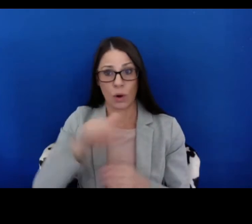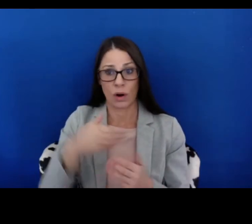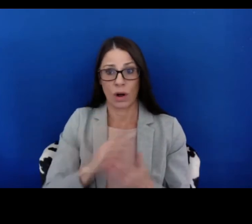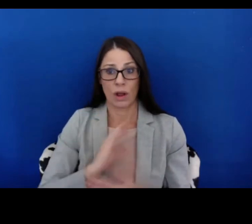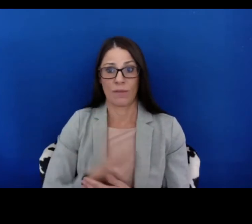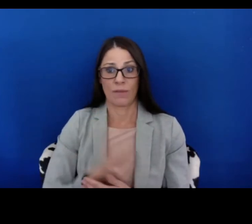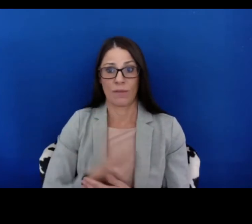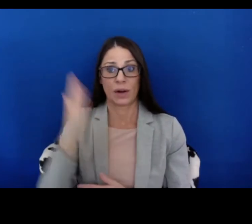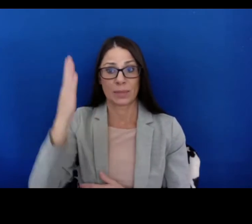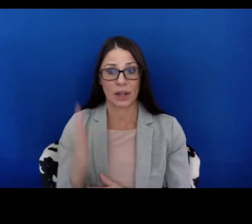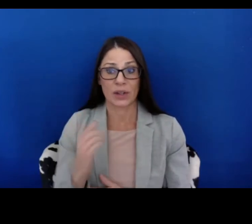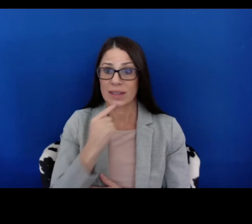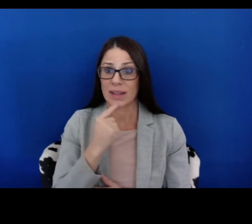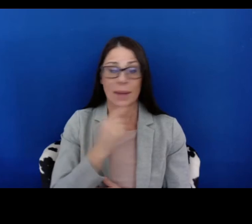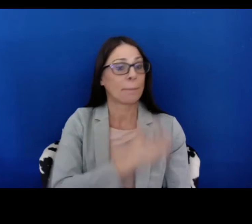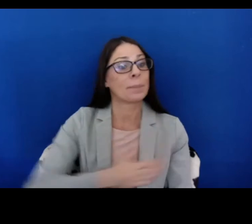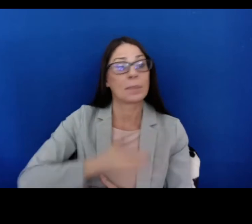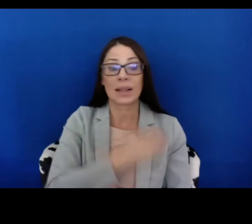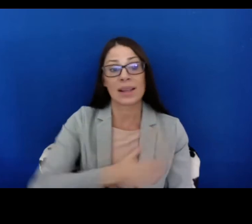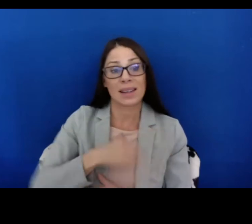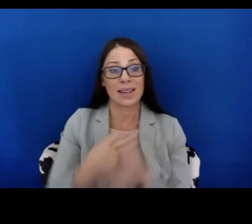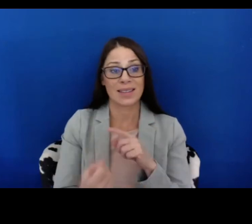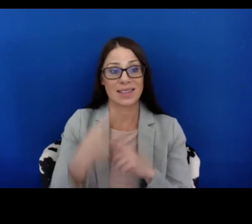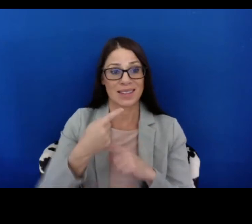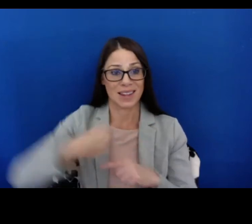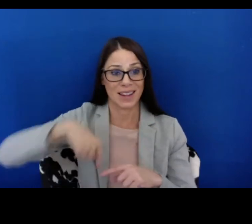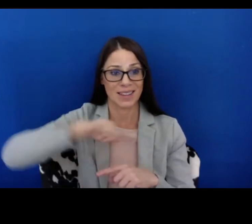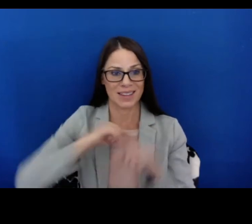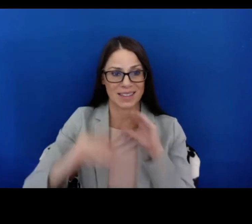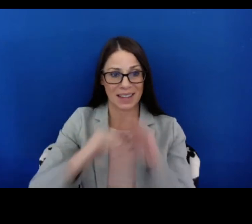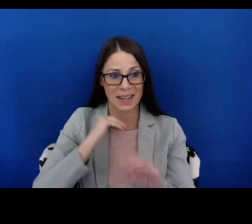know, shoot, shoot us an email, send us a message if you have a question if you'd like